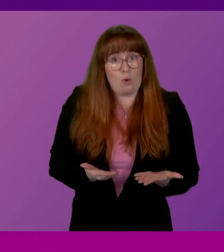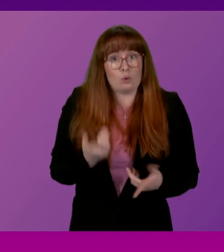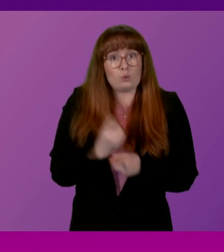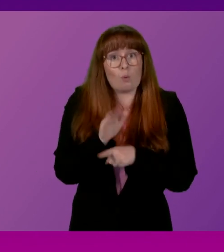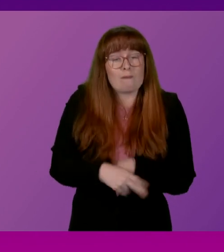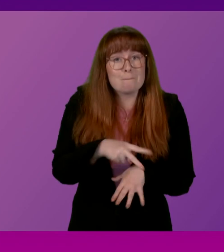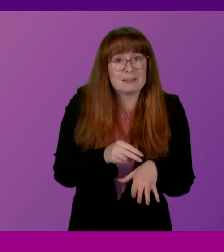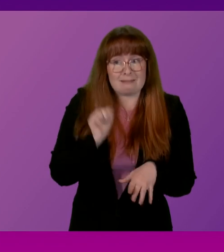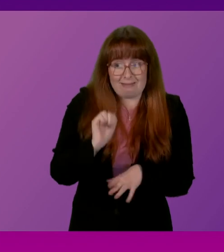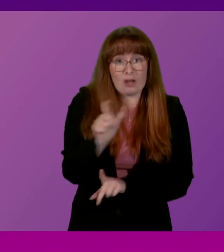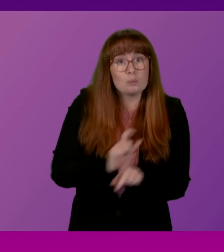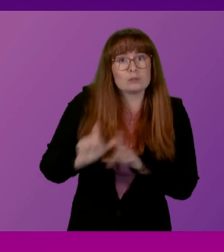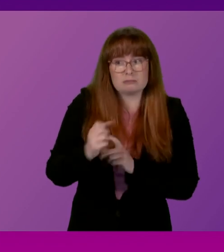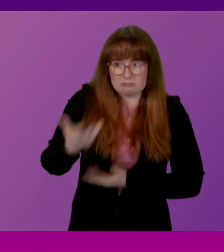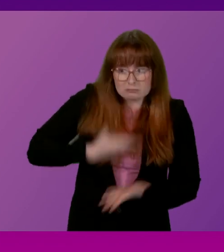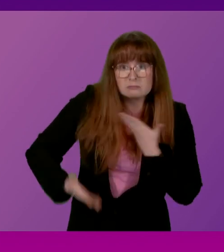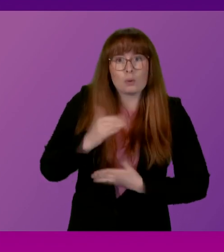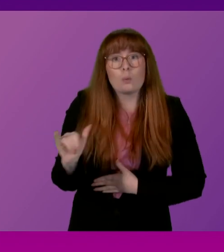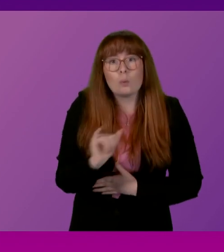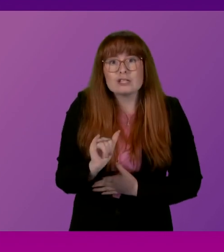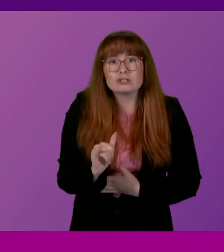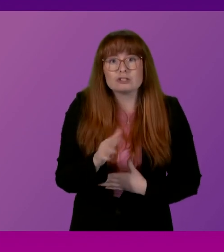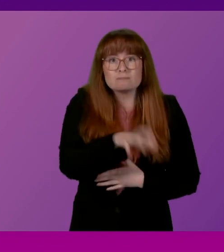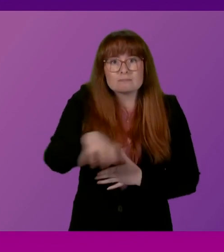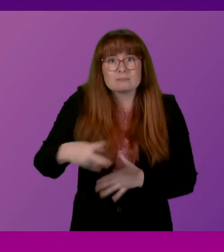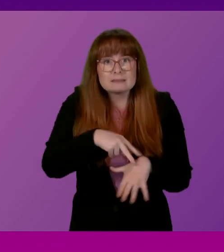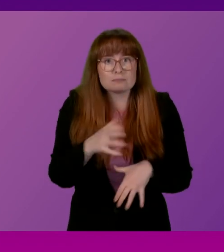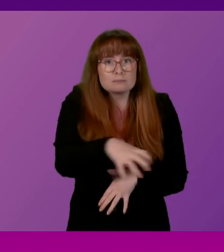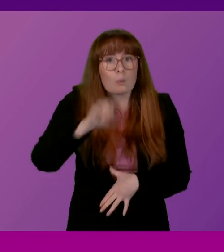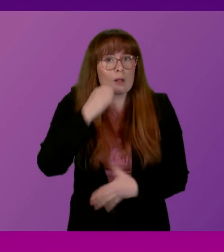community and tell us which stations will be closed?